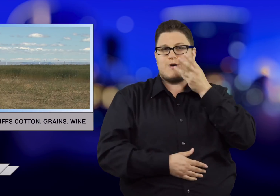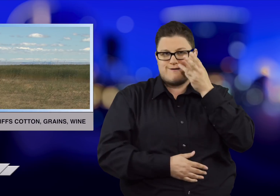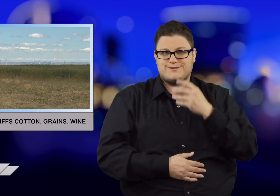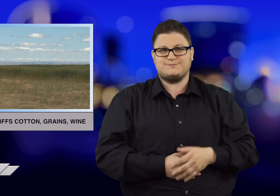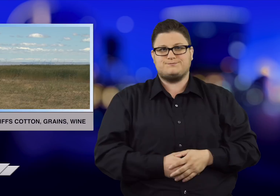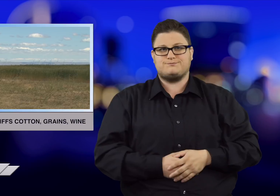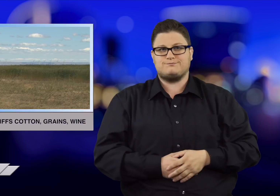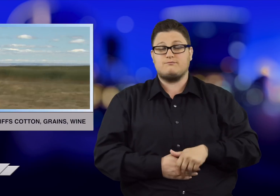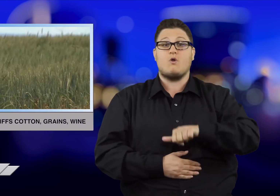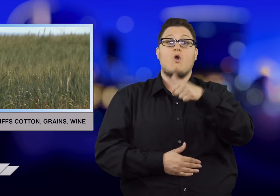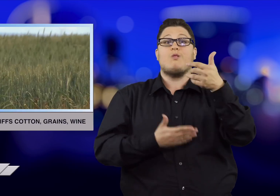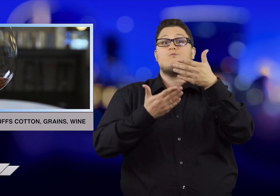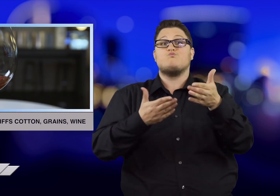and wine.